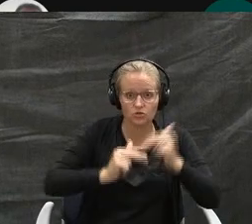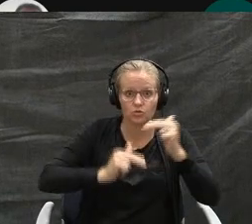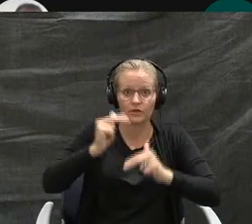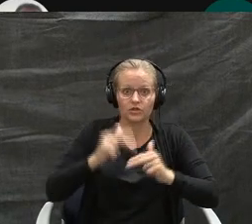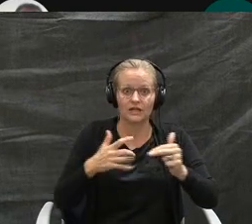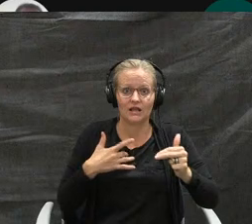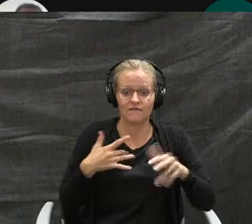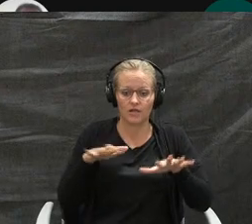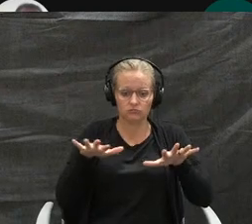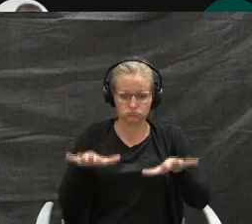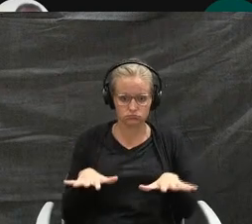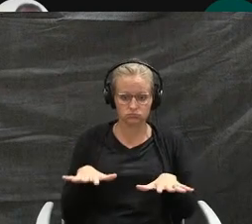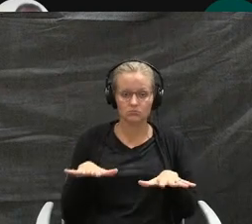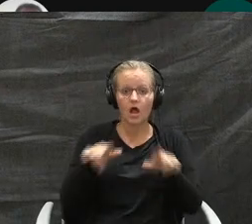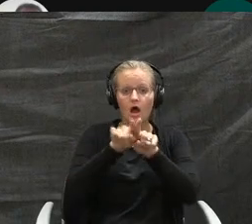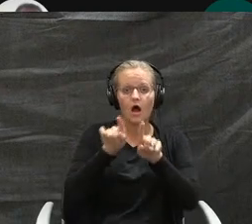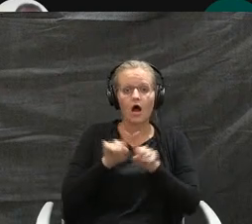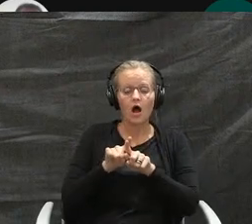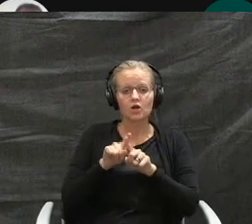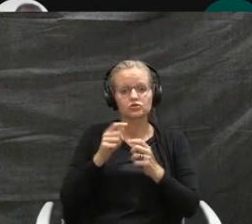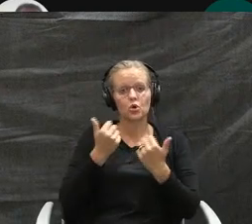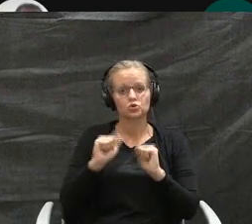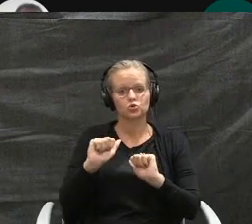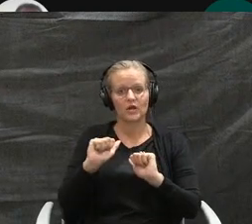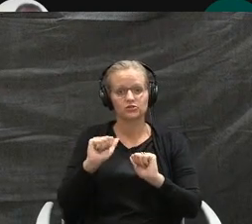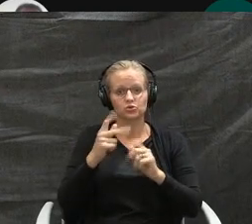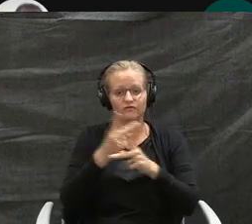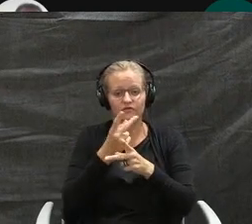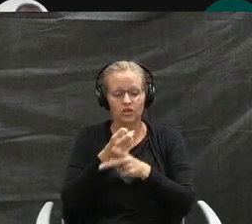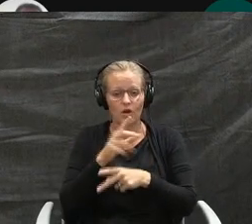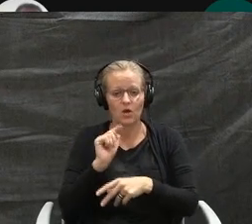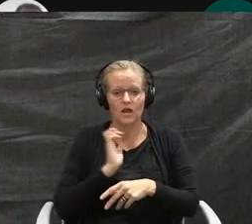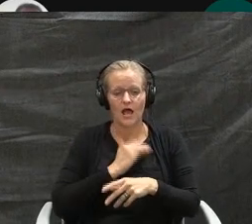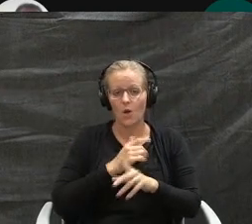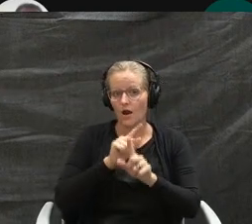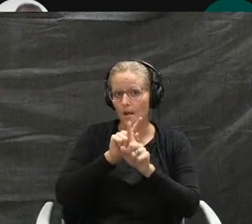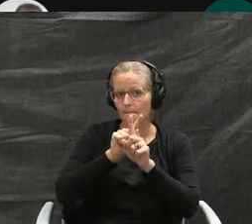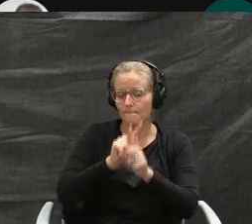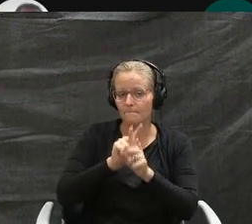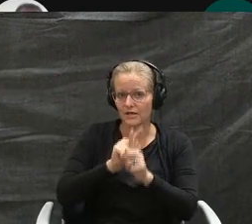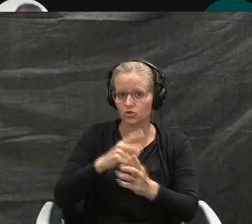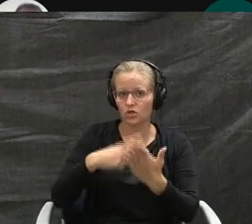acclimated an also looking at our mentoring program with first maids? That might look different. It did look different